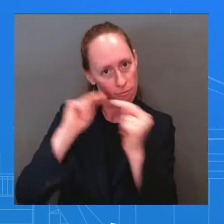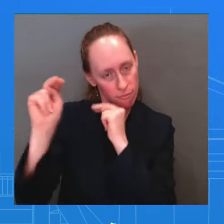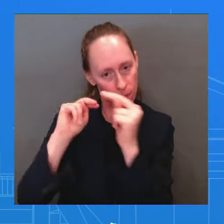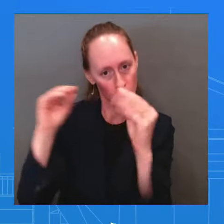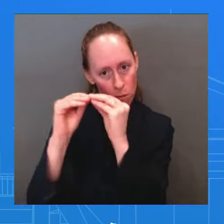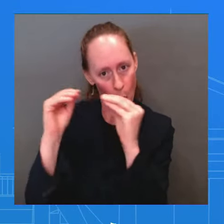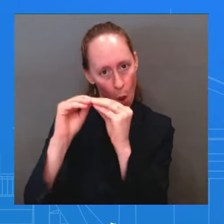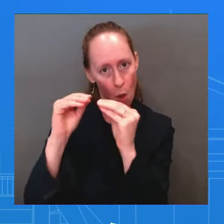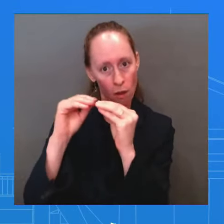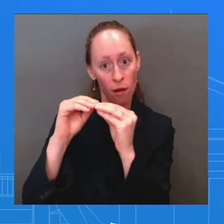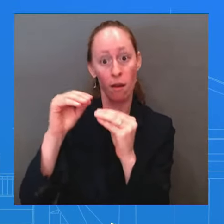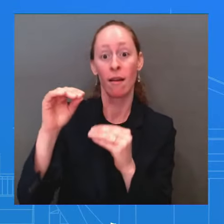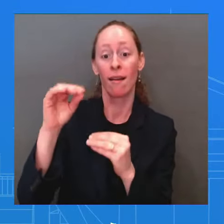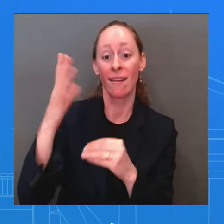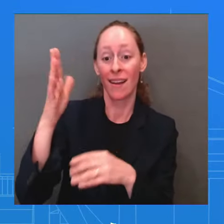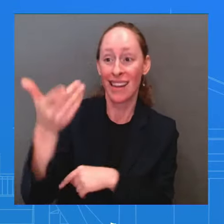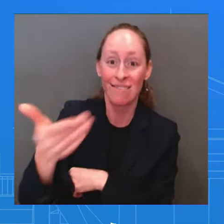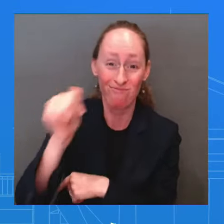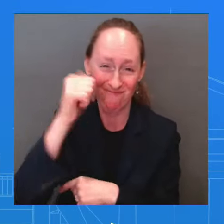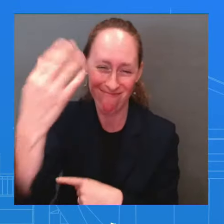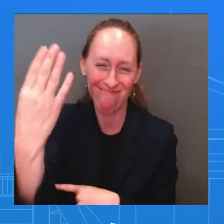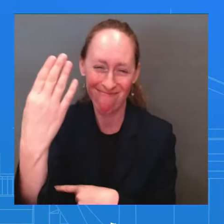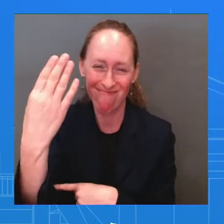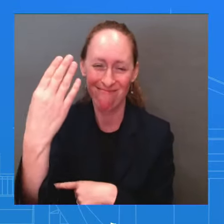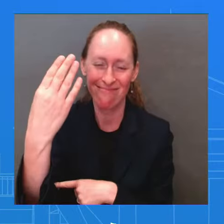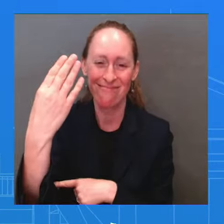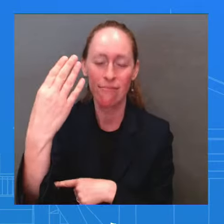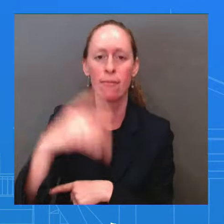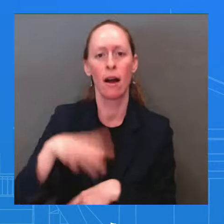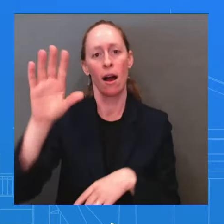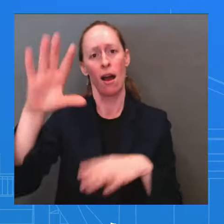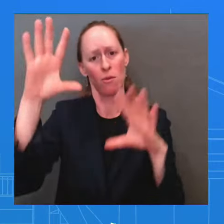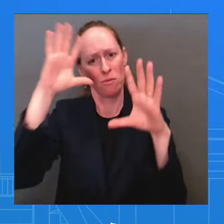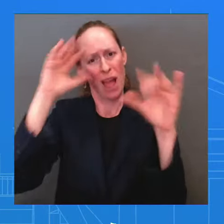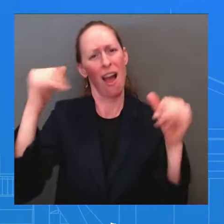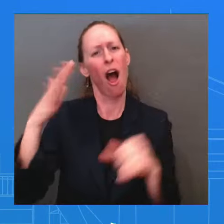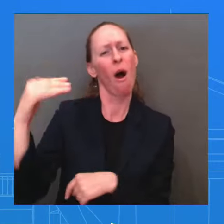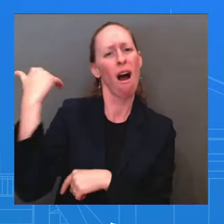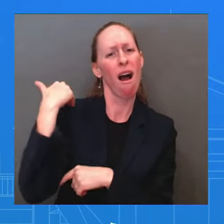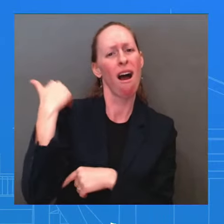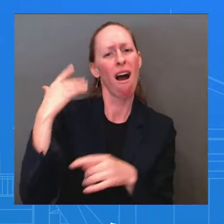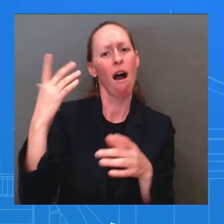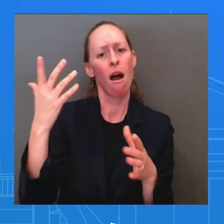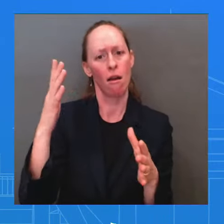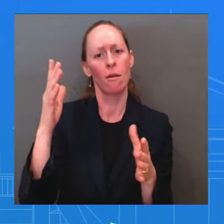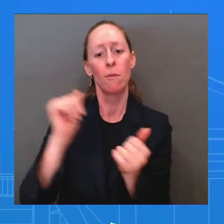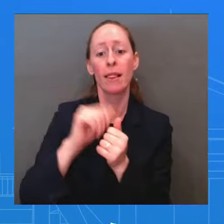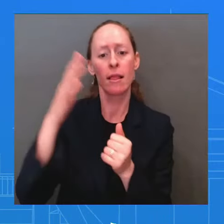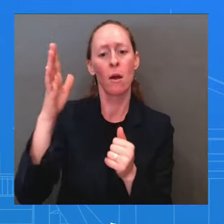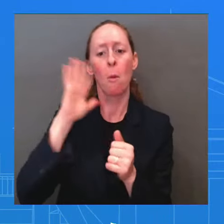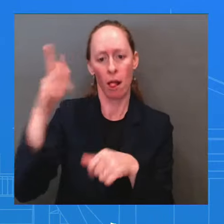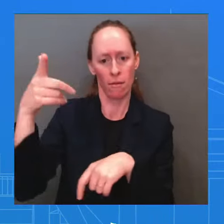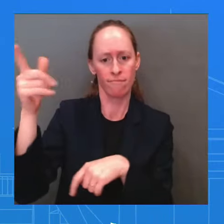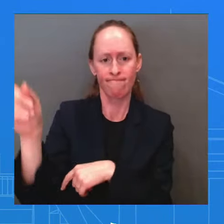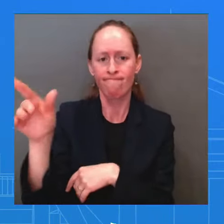And as the President mentioned, to your question about Julie Su and -- the Acting Secretary and Gene Sperling, as you know,